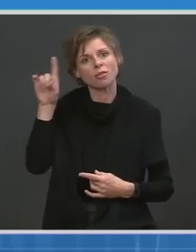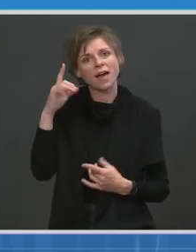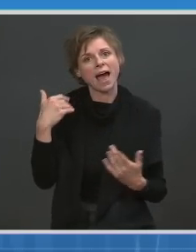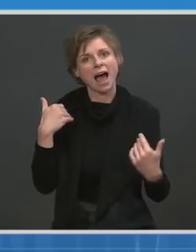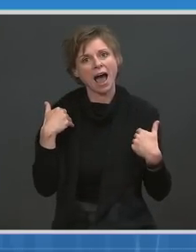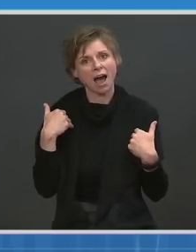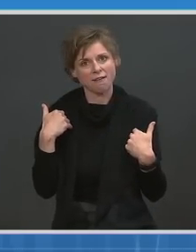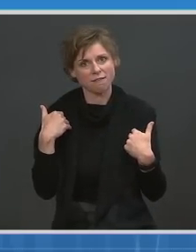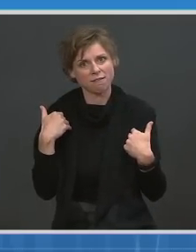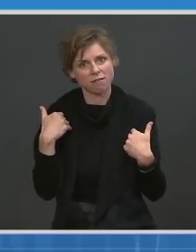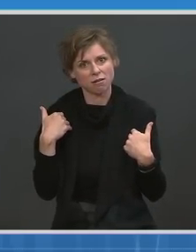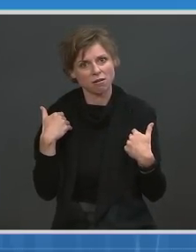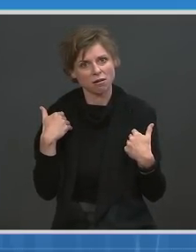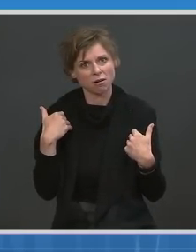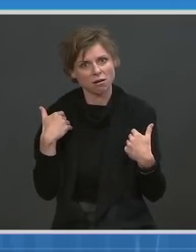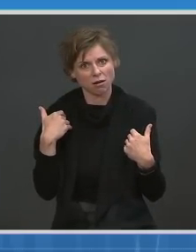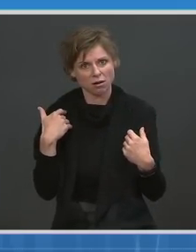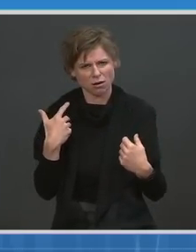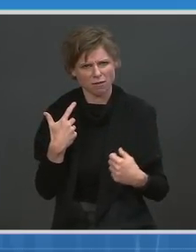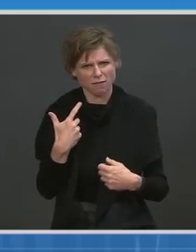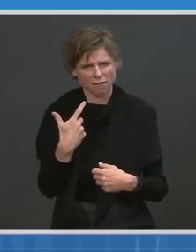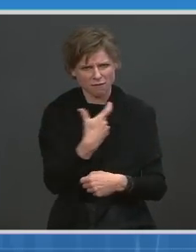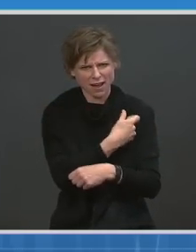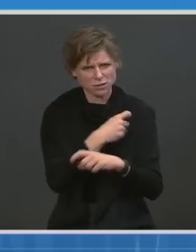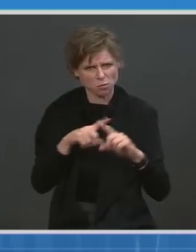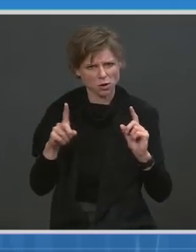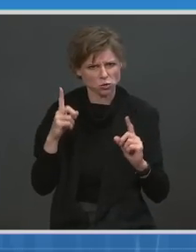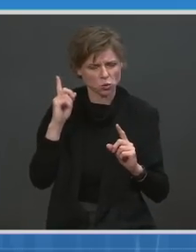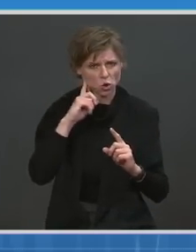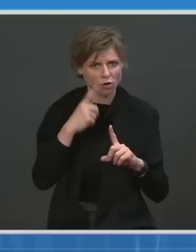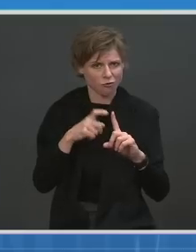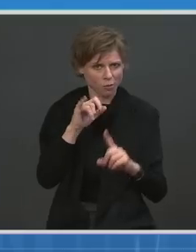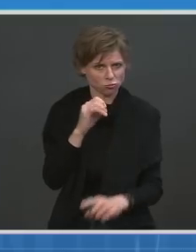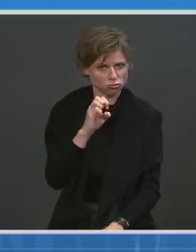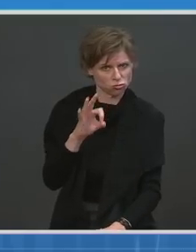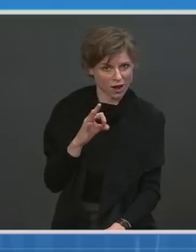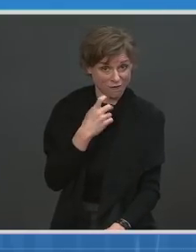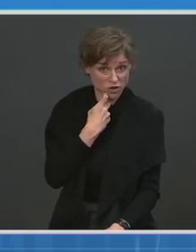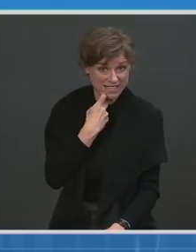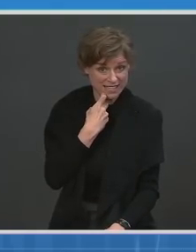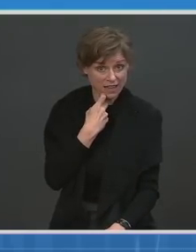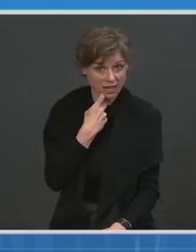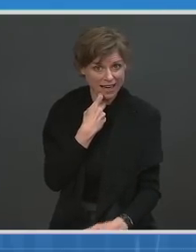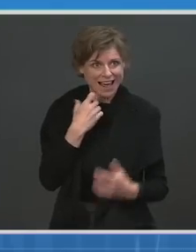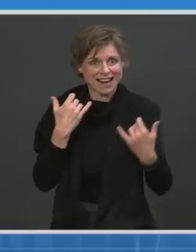But as you've heard from Jeff, just recently, we are now at a position where we are giving